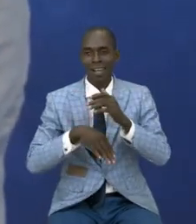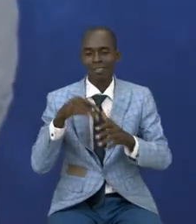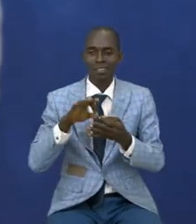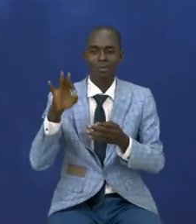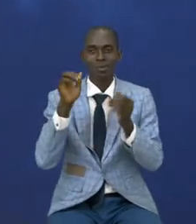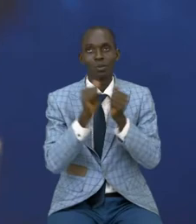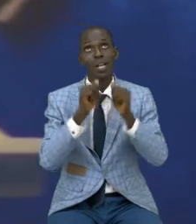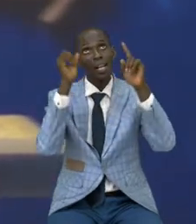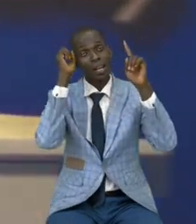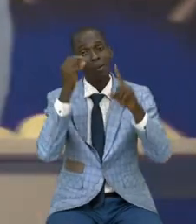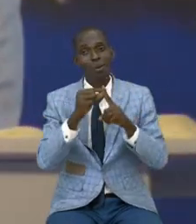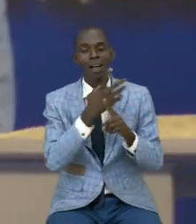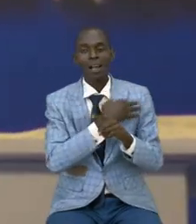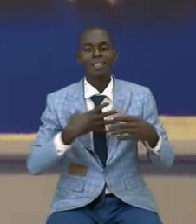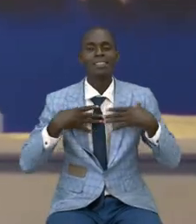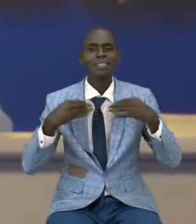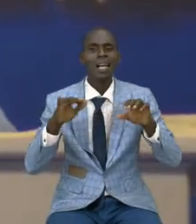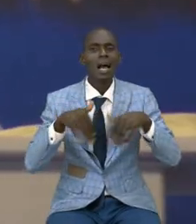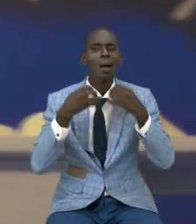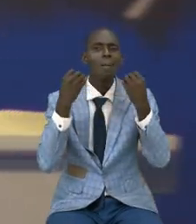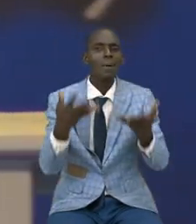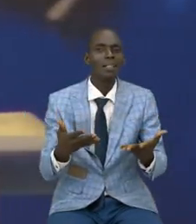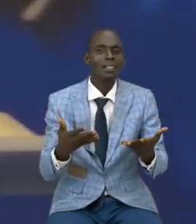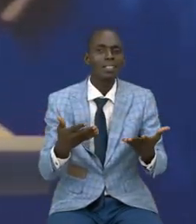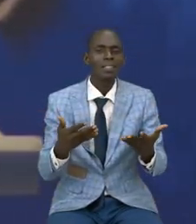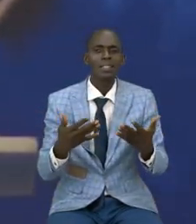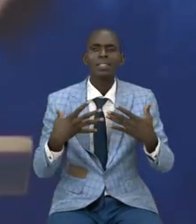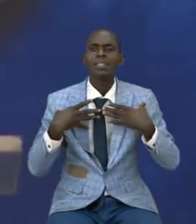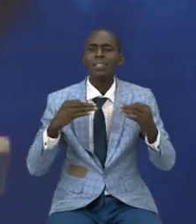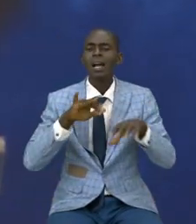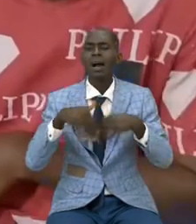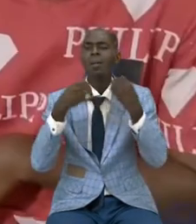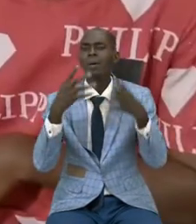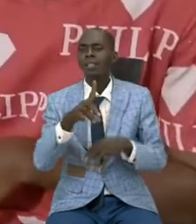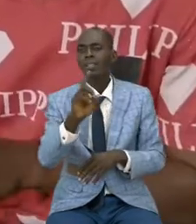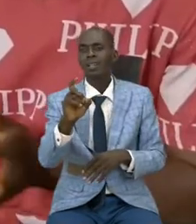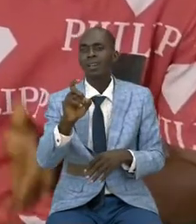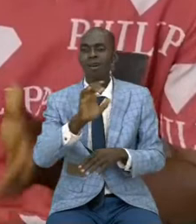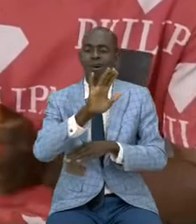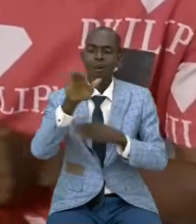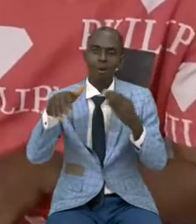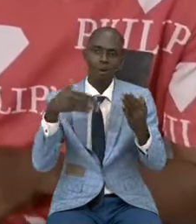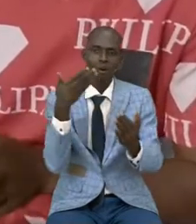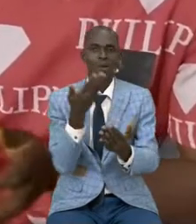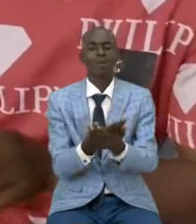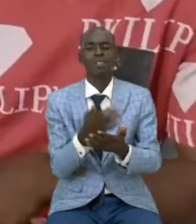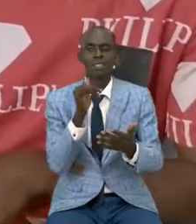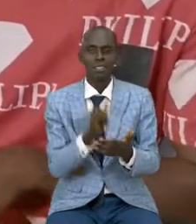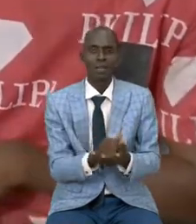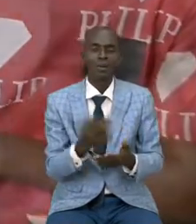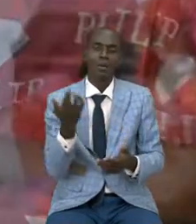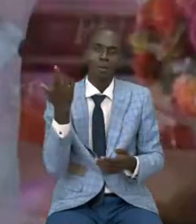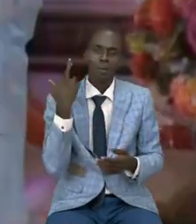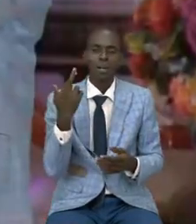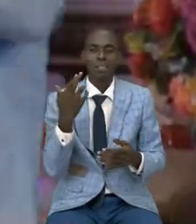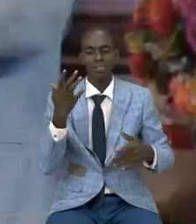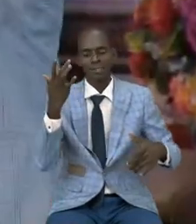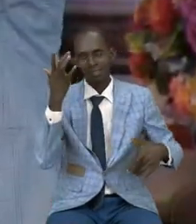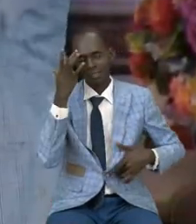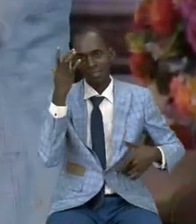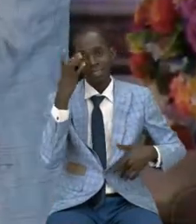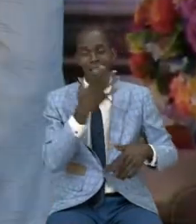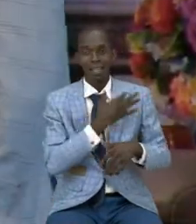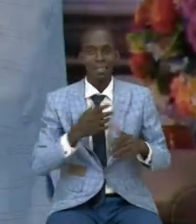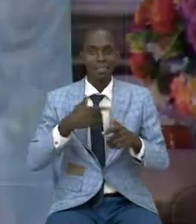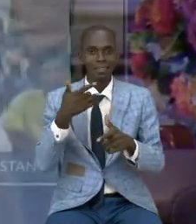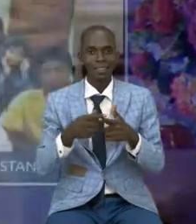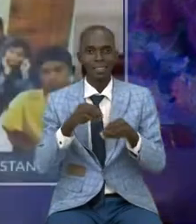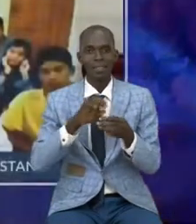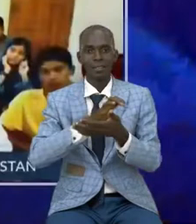and healed how many and healed how many all that were sick and then in verse 17